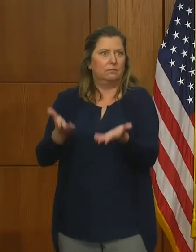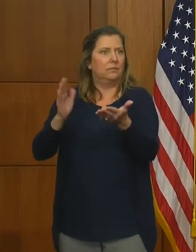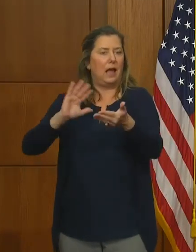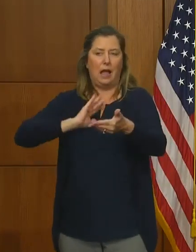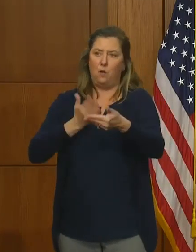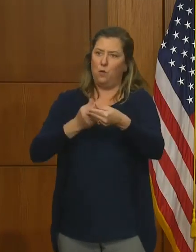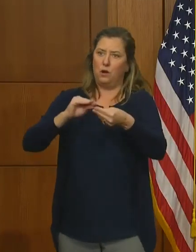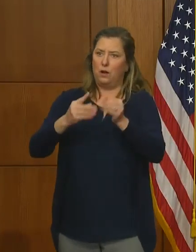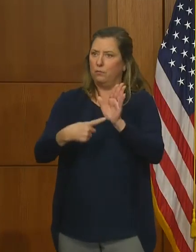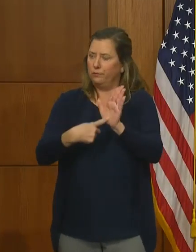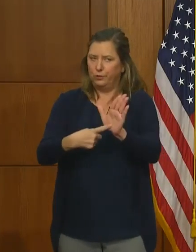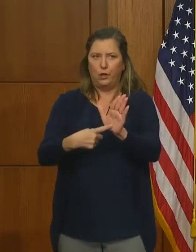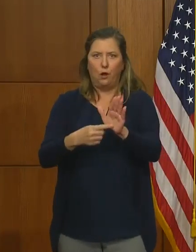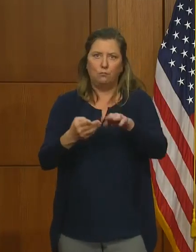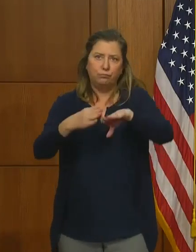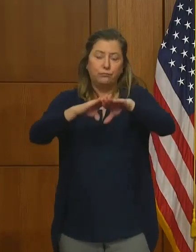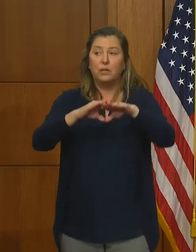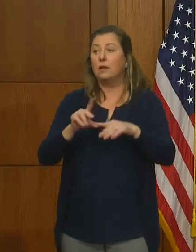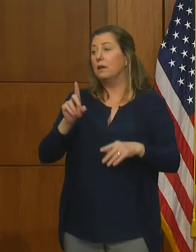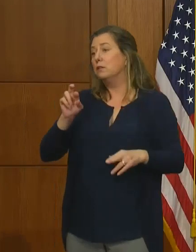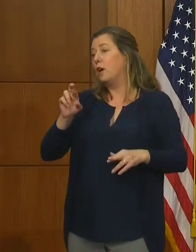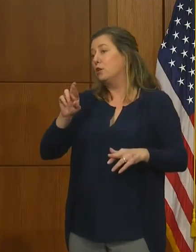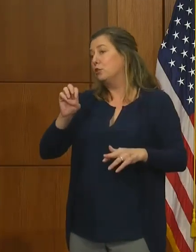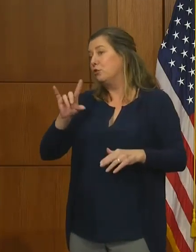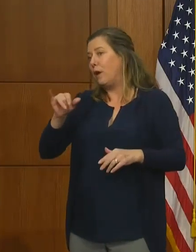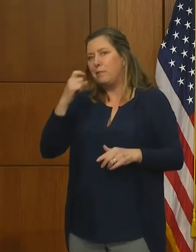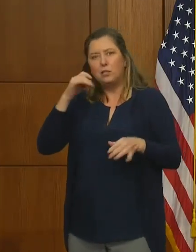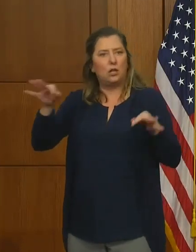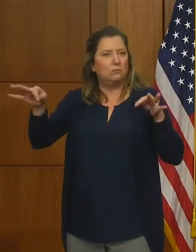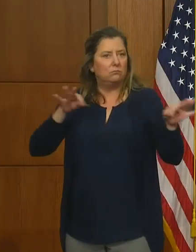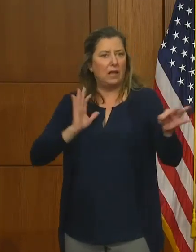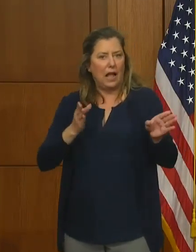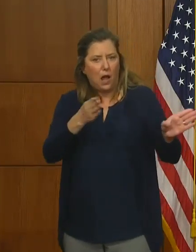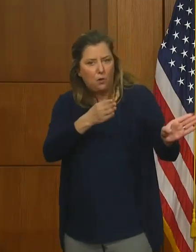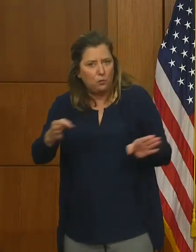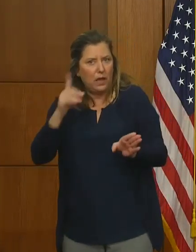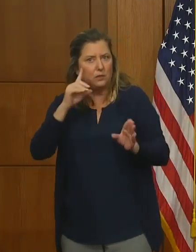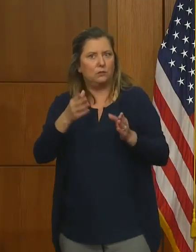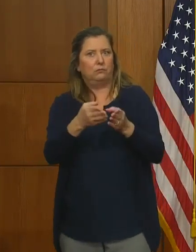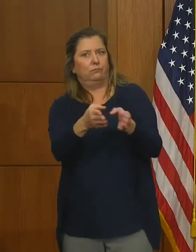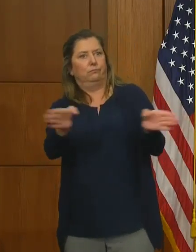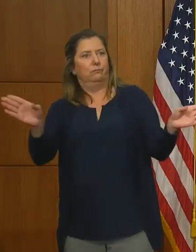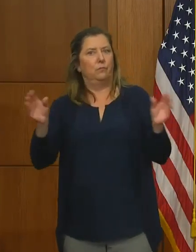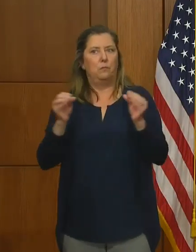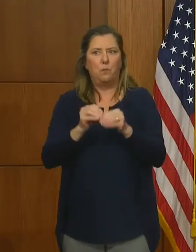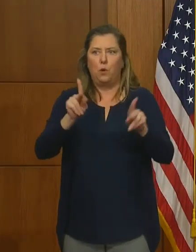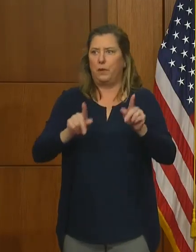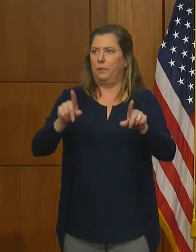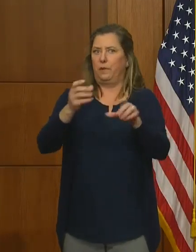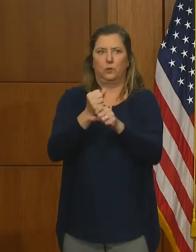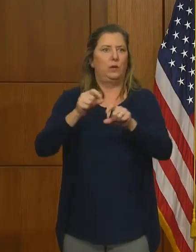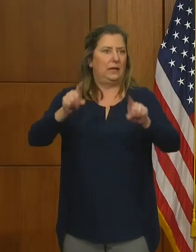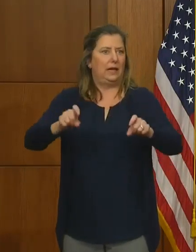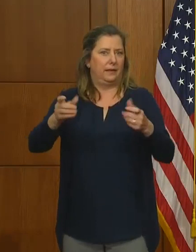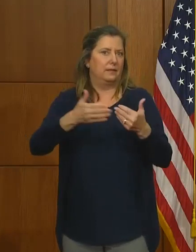TESTING DRAMATICALLY MORE PEOPLE AS YOU CAN SEE OUR NUMBERS SHOW WE'RE DOING THAT